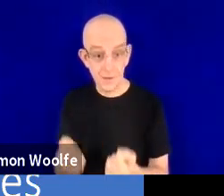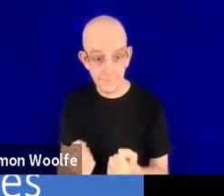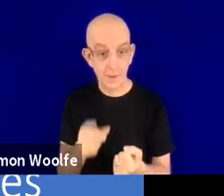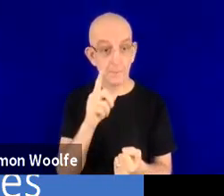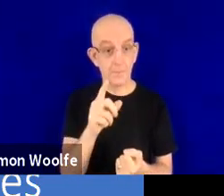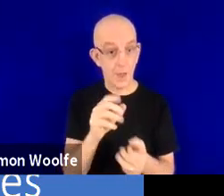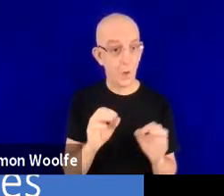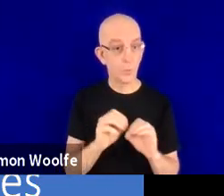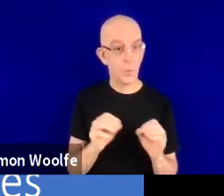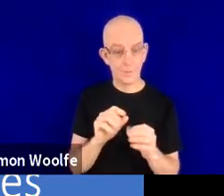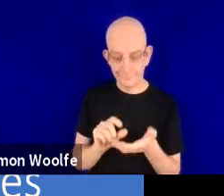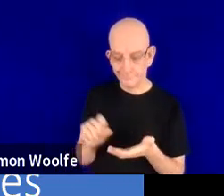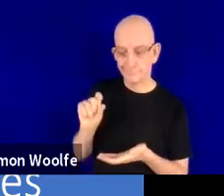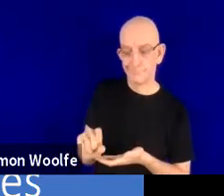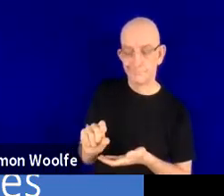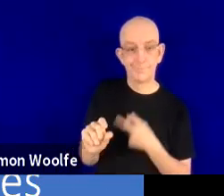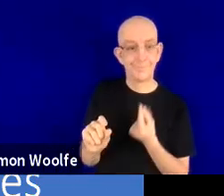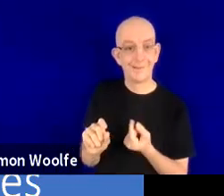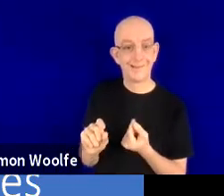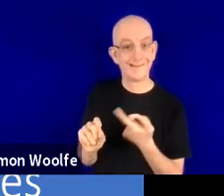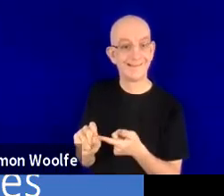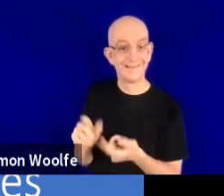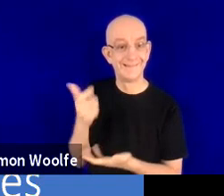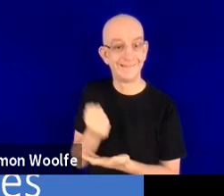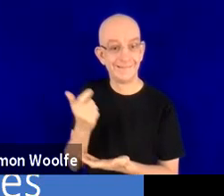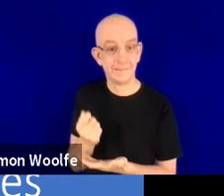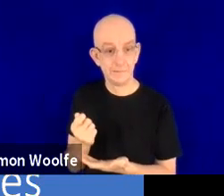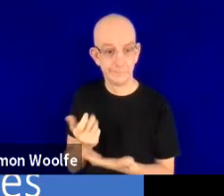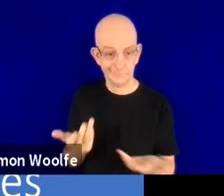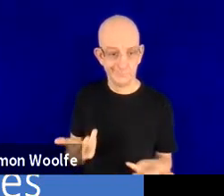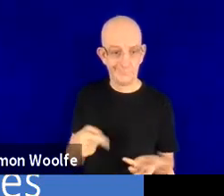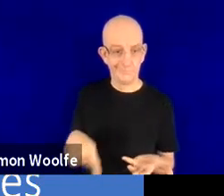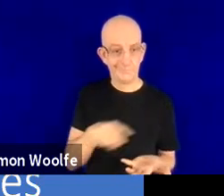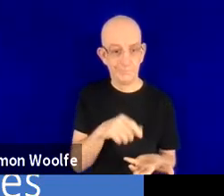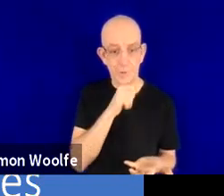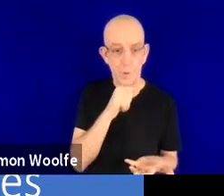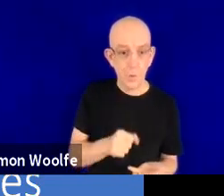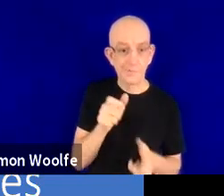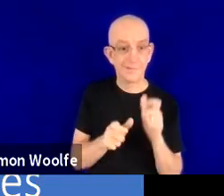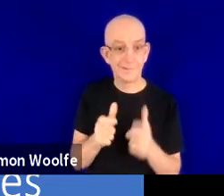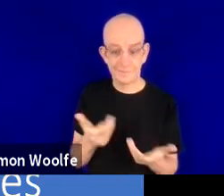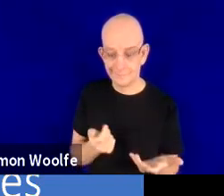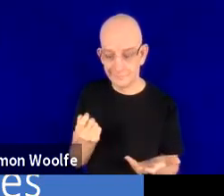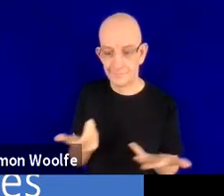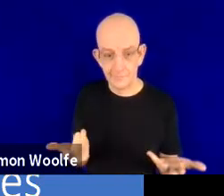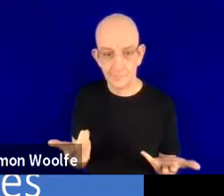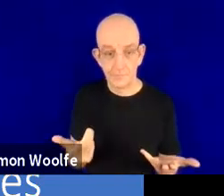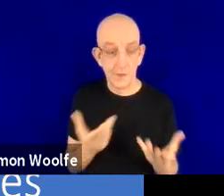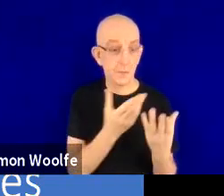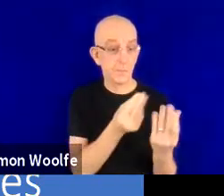Most countries have something. In the next slide, I'll talk about the caveat, which is that something and the extent of it varies significantly